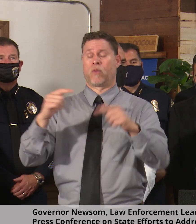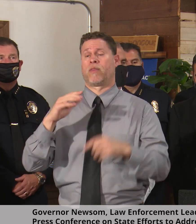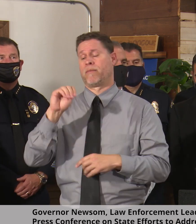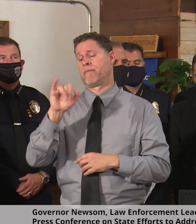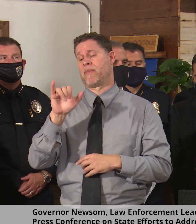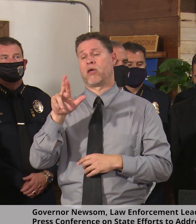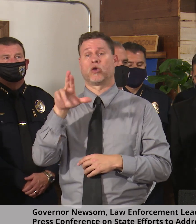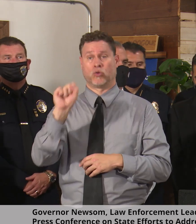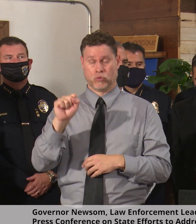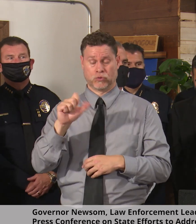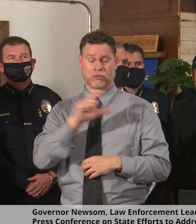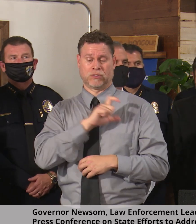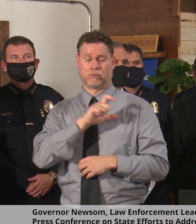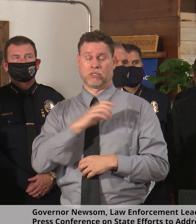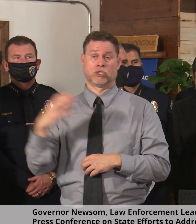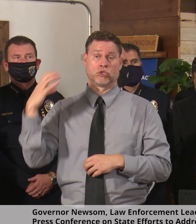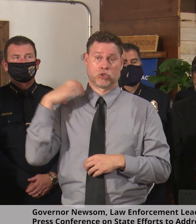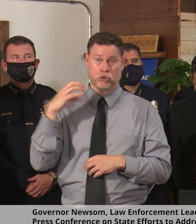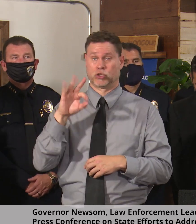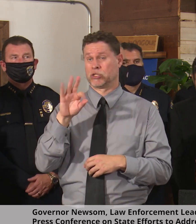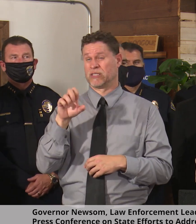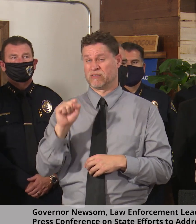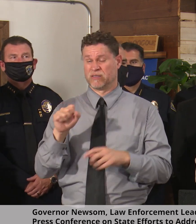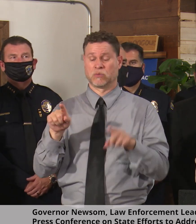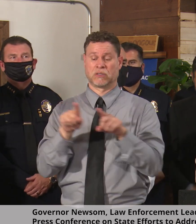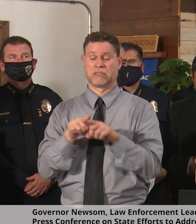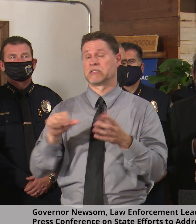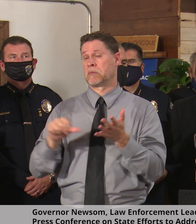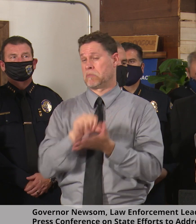and all of the police chiefs, I think we're all on the same page and going to be able to move this